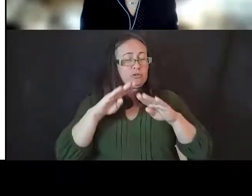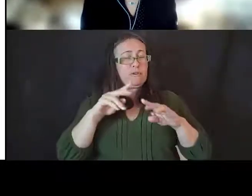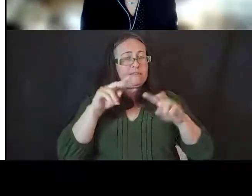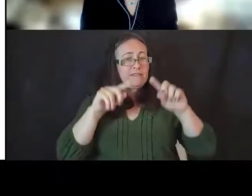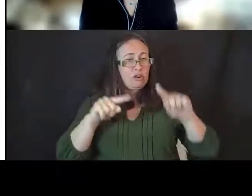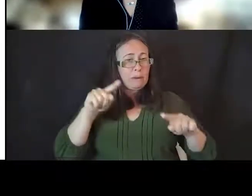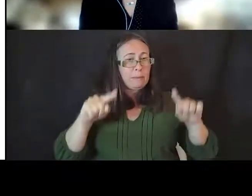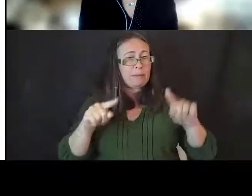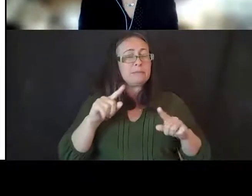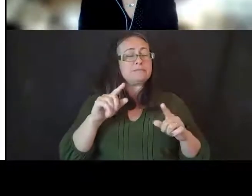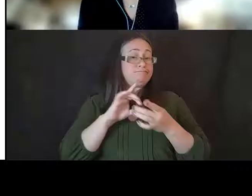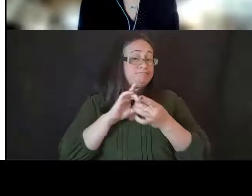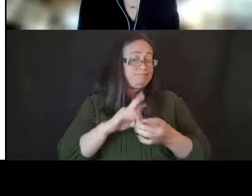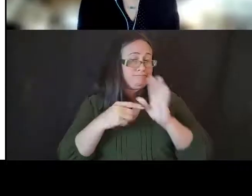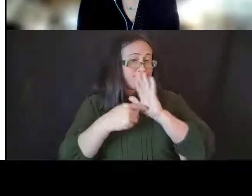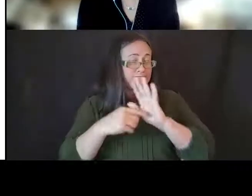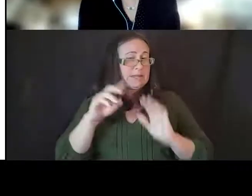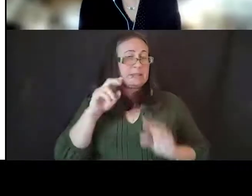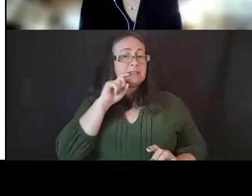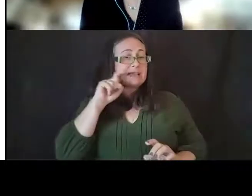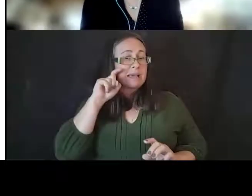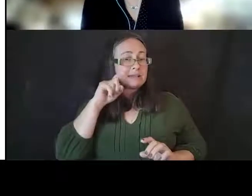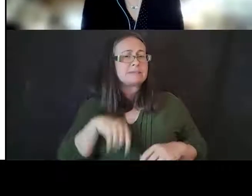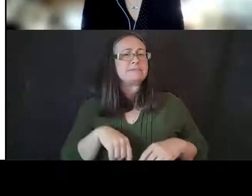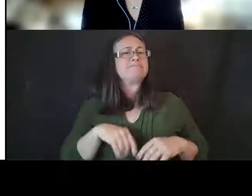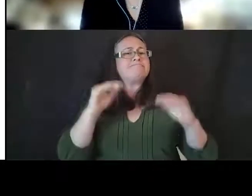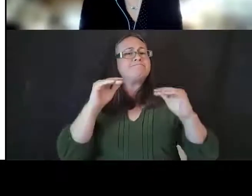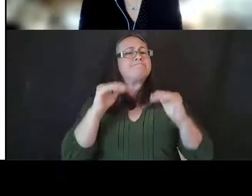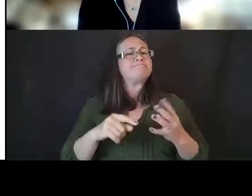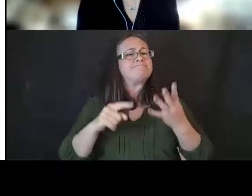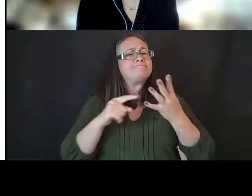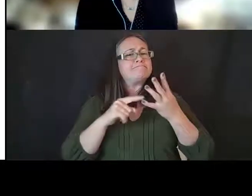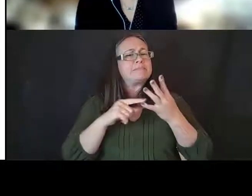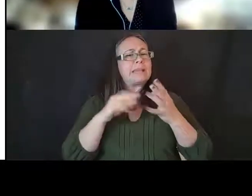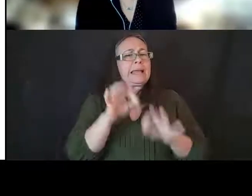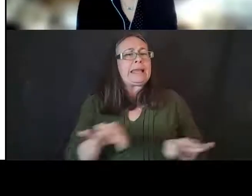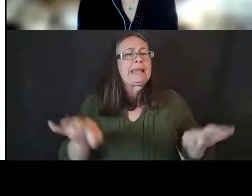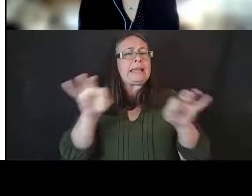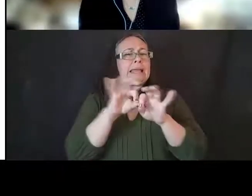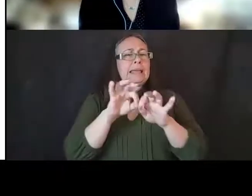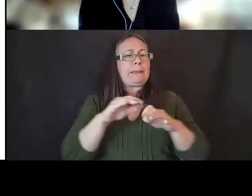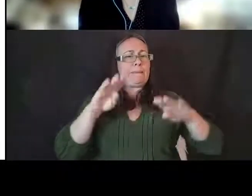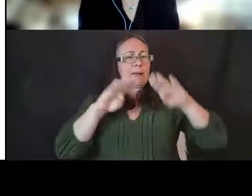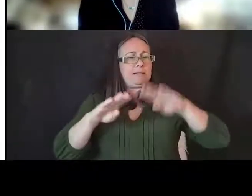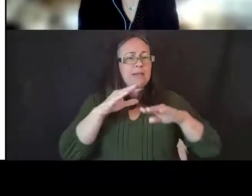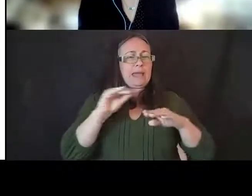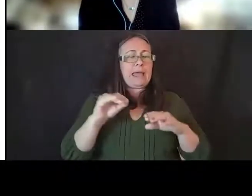and then the fourth area is the authentication of key biological and/or chemical resources, okay?